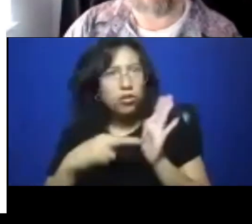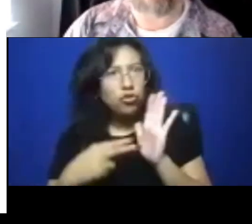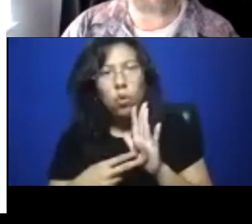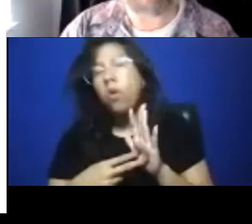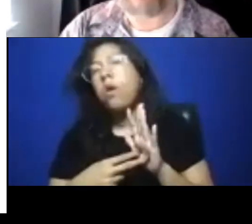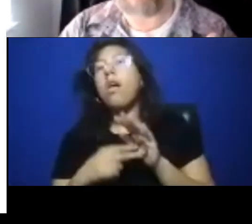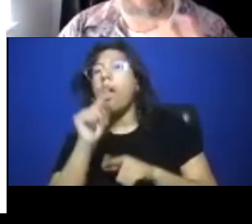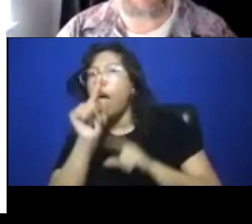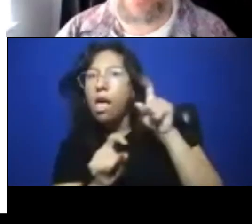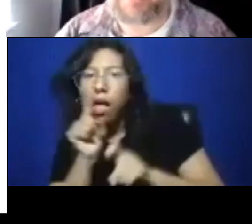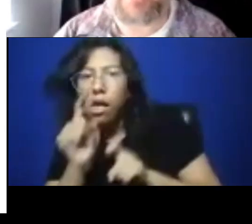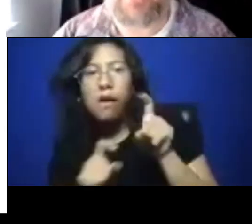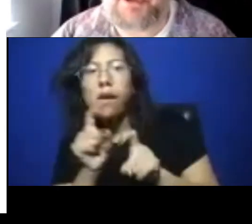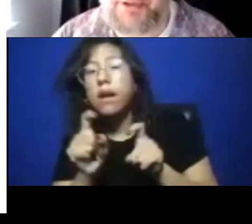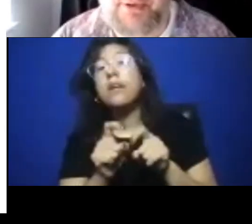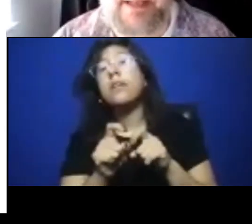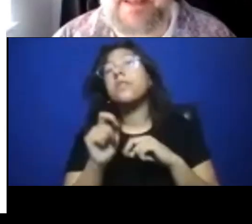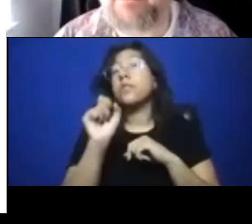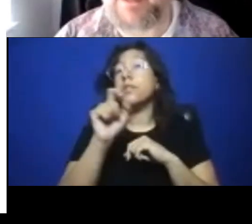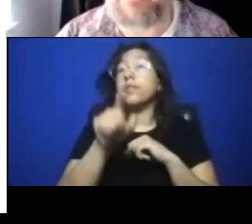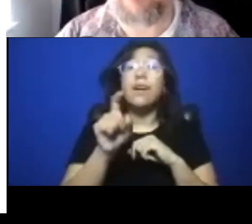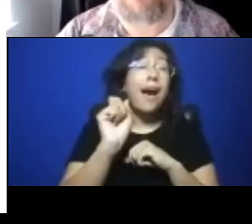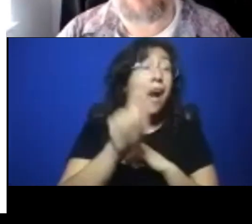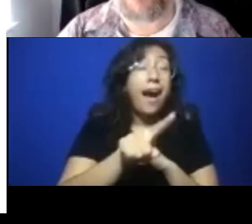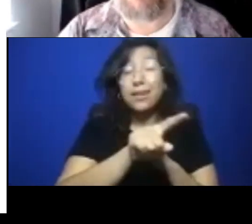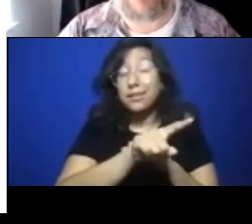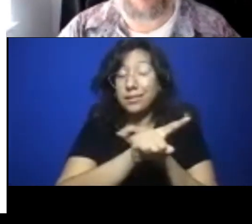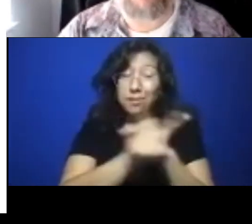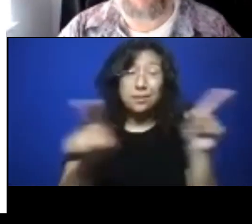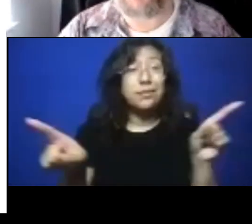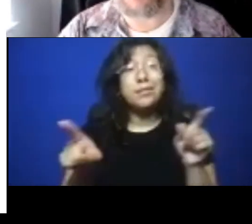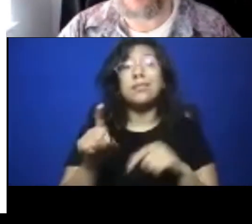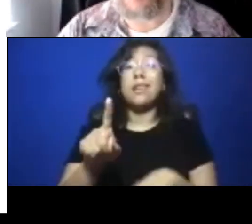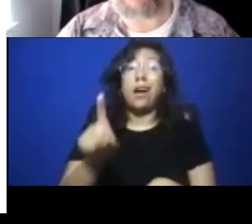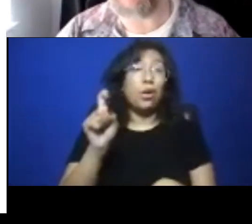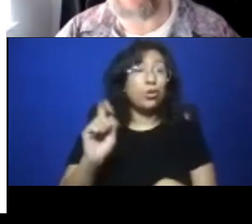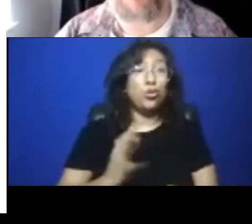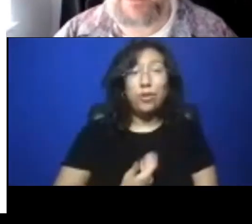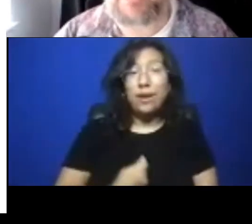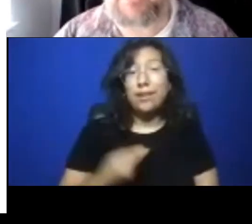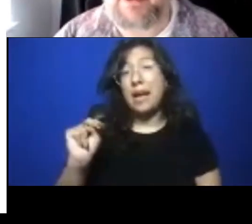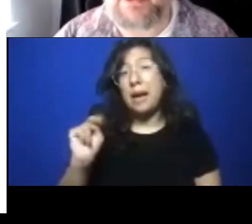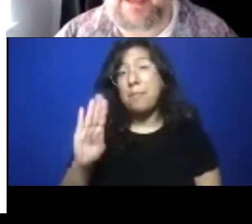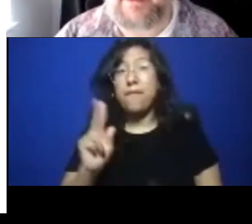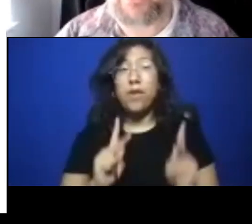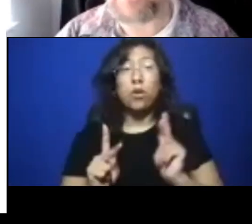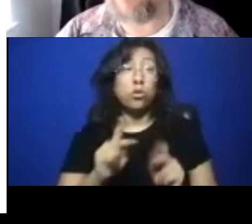And I bet if you asked 100 trans or nonbinary folks, have you ever been asked about your genitals?